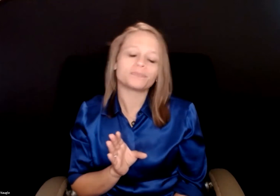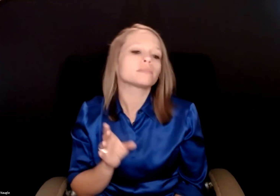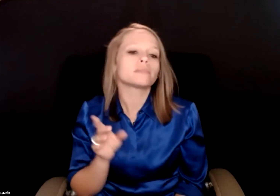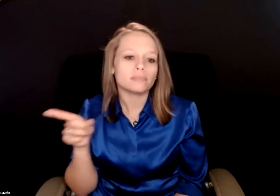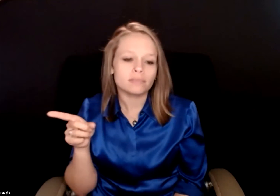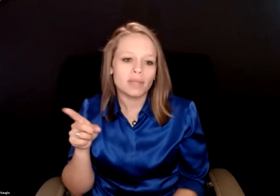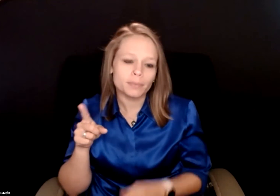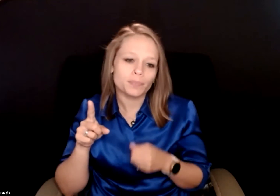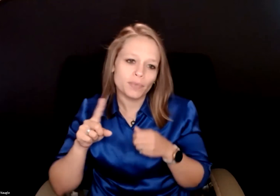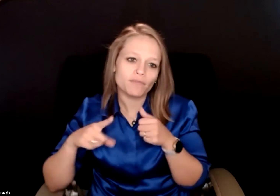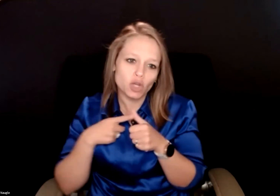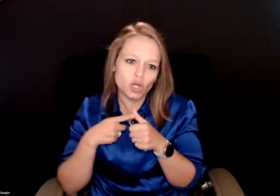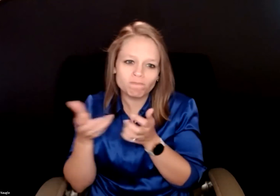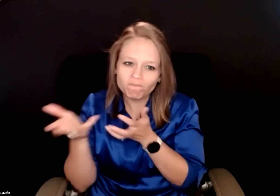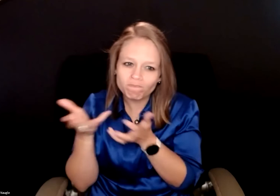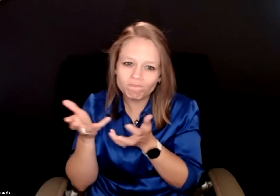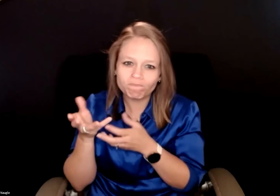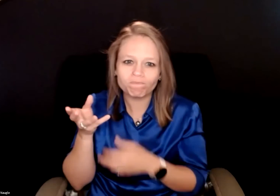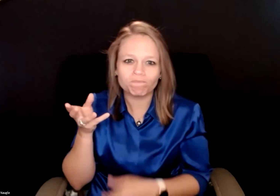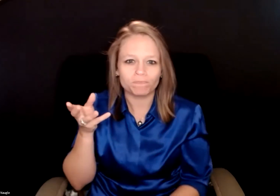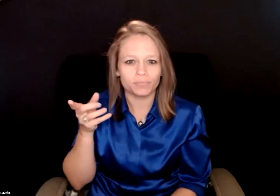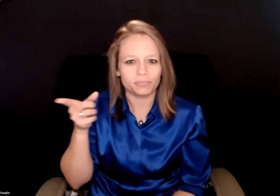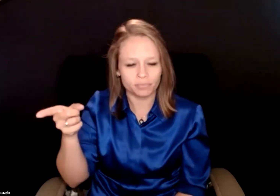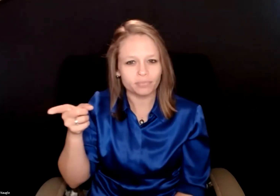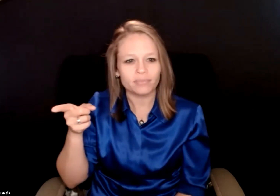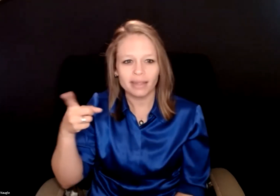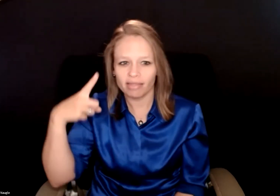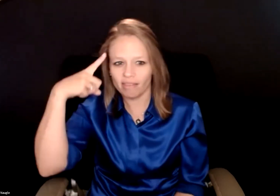an addict is never going to change the type of thing. She had that stigma.